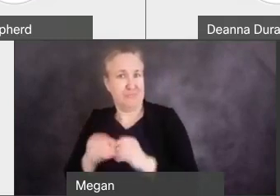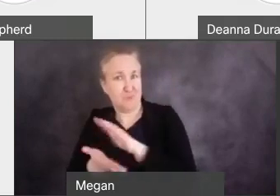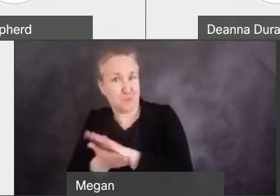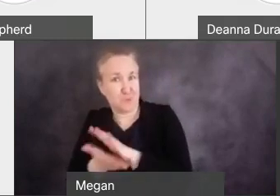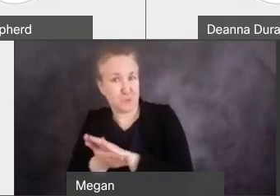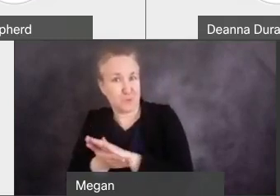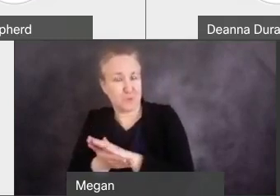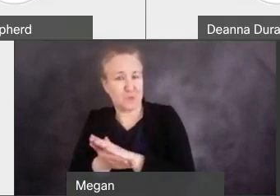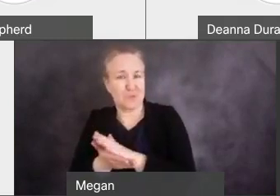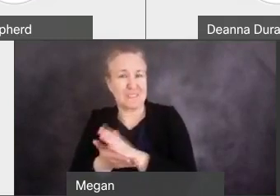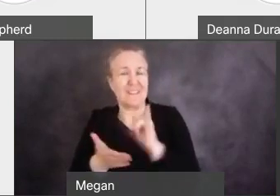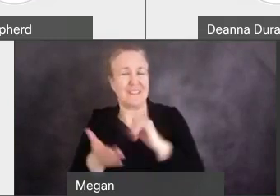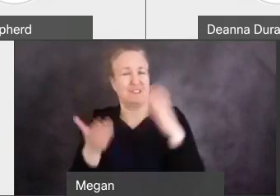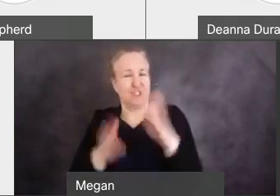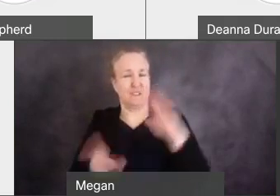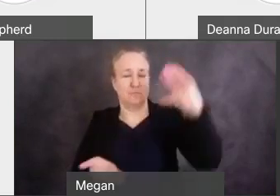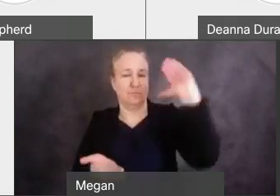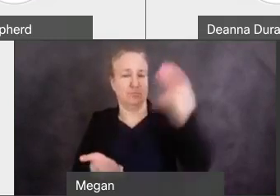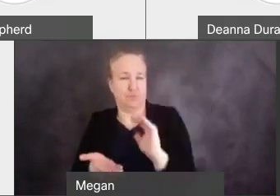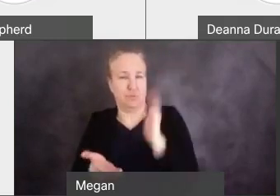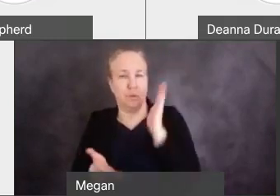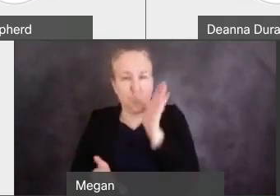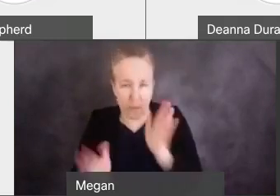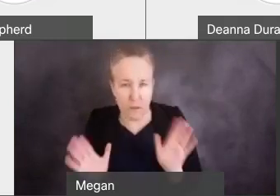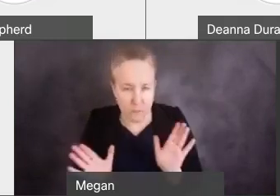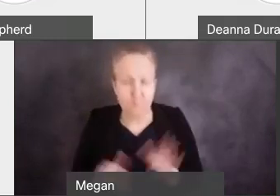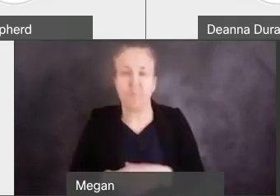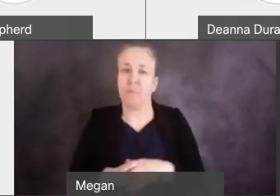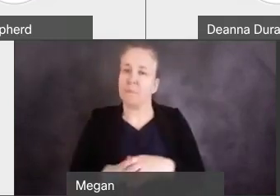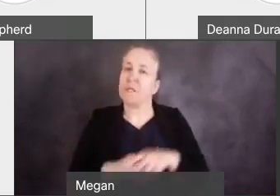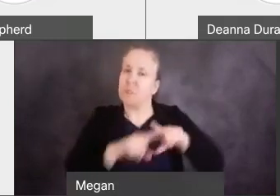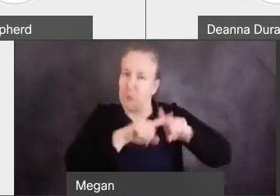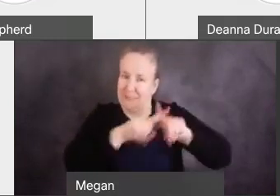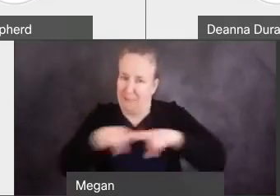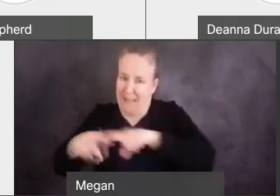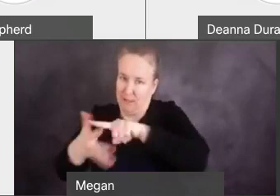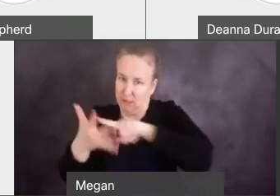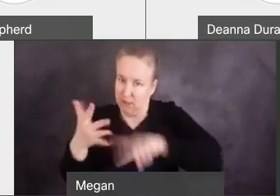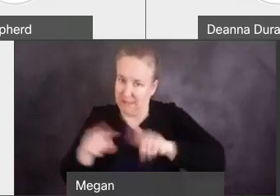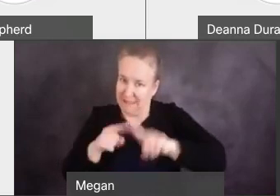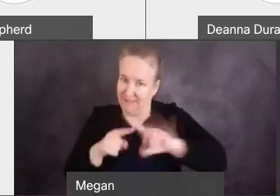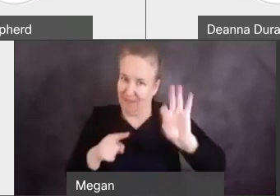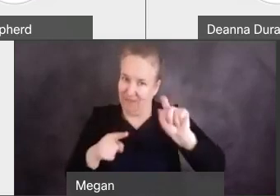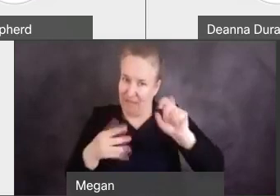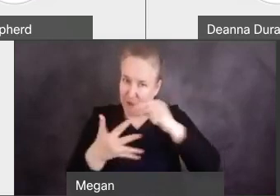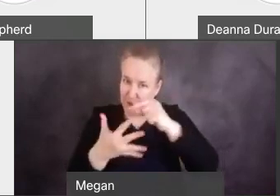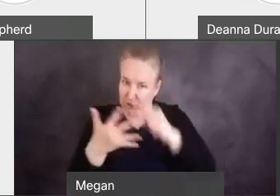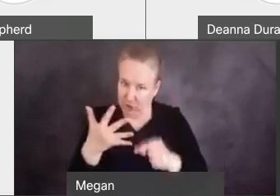slowly start to come down. So these are all the factors that each individual school board has to